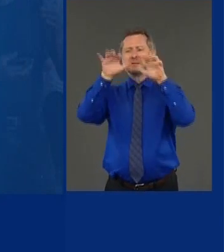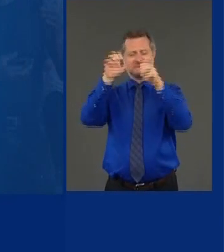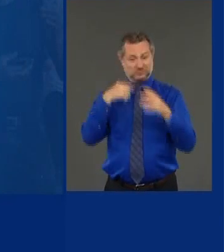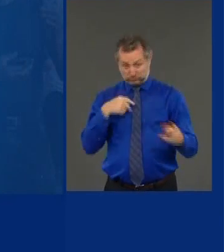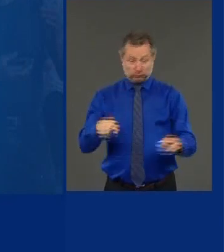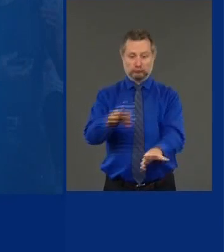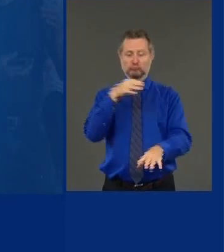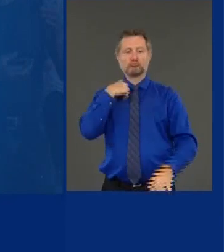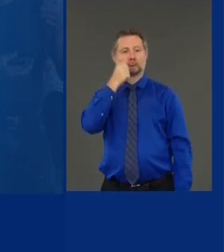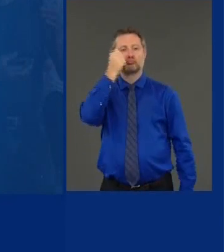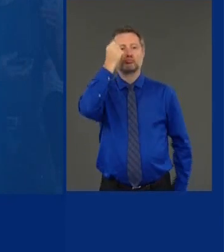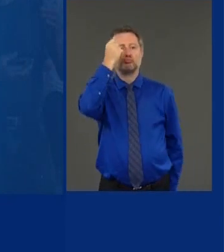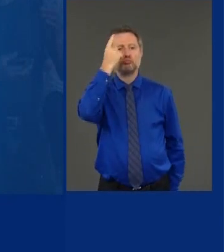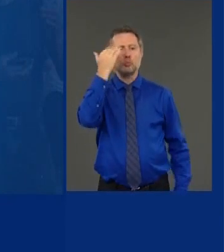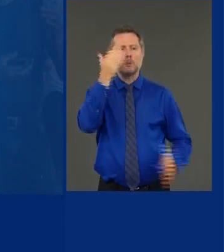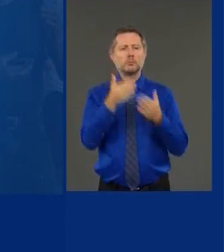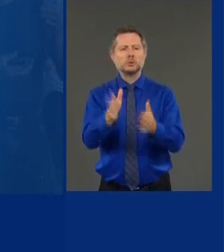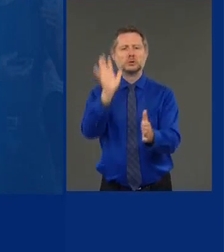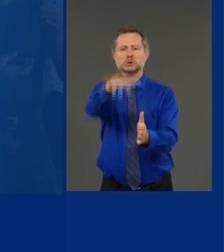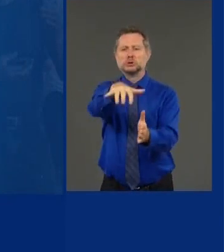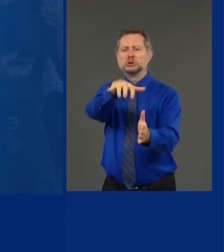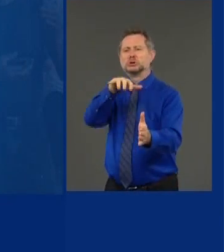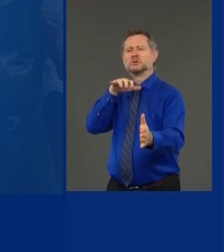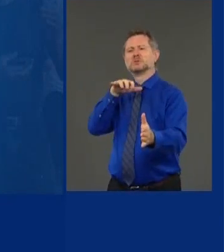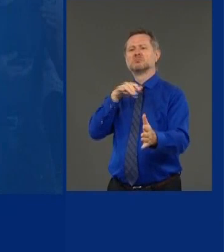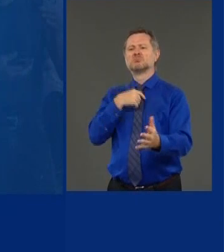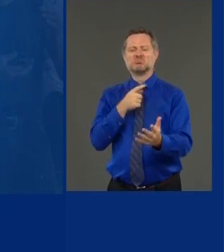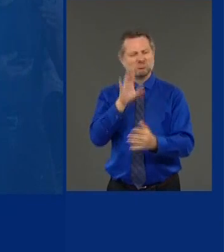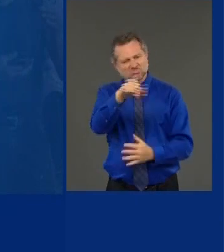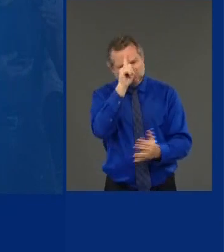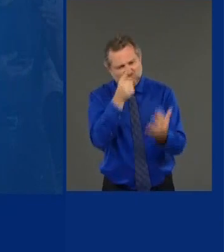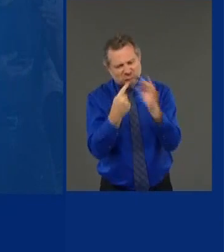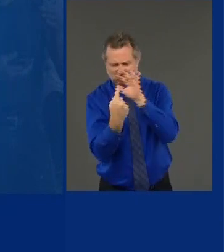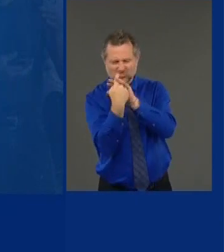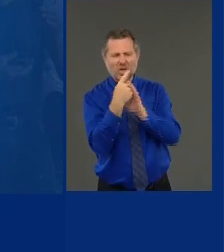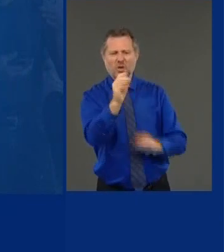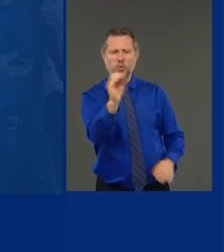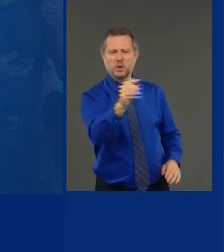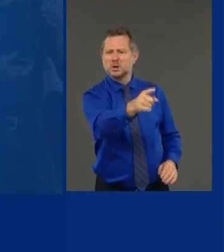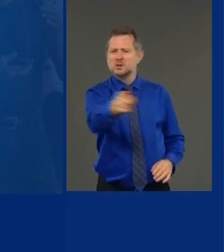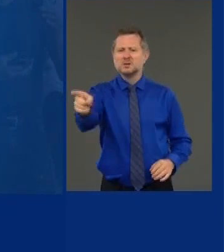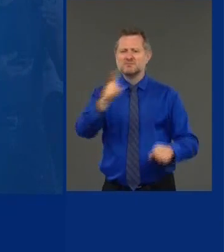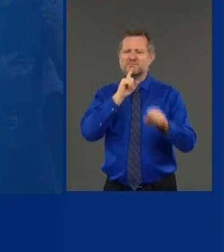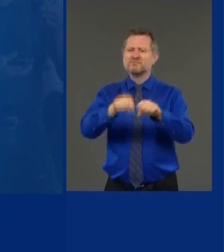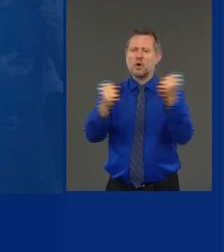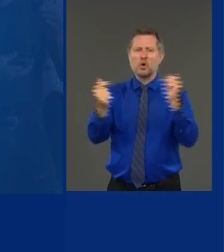HOW A CHARTER BOAT COULD PUT TOGETHER A CROWD ON DECK AND